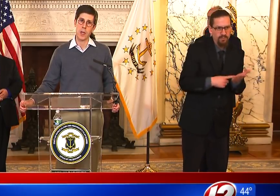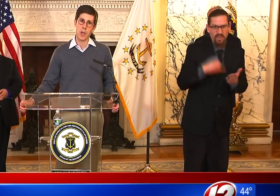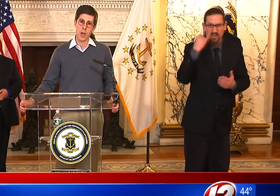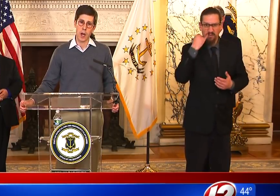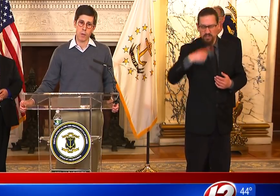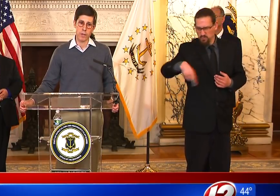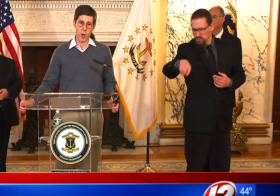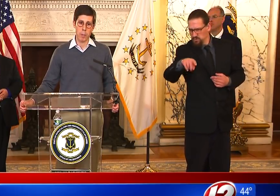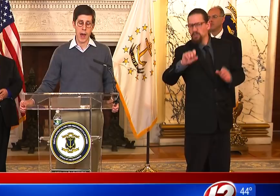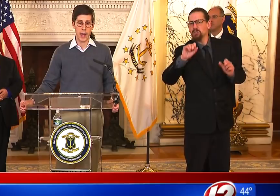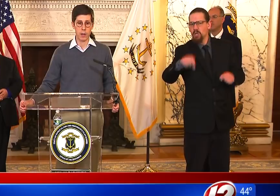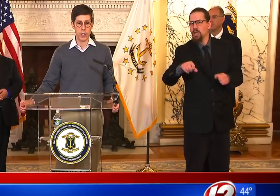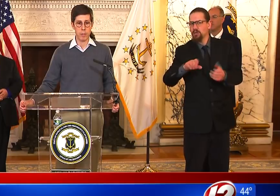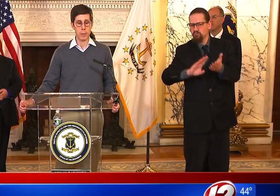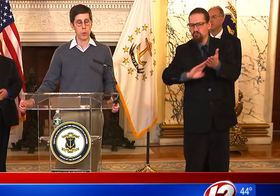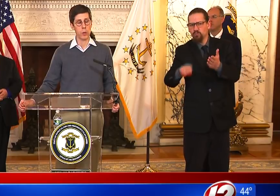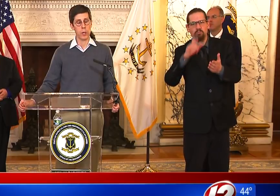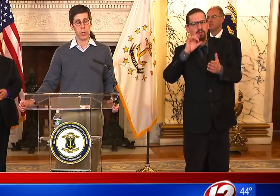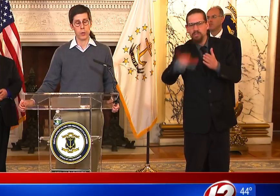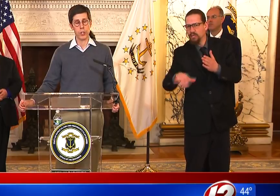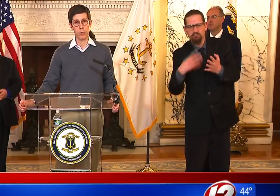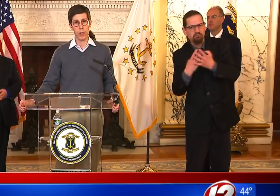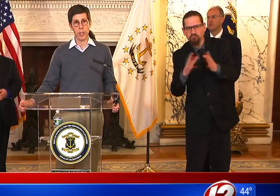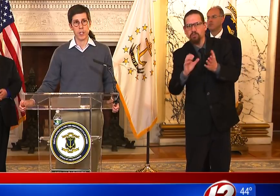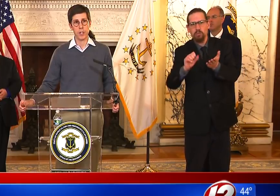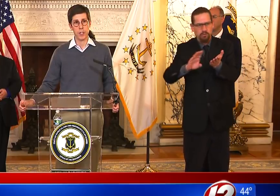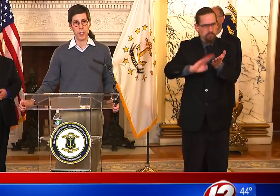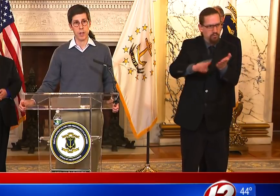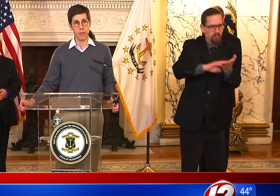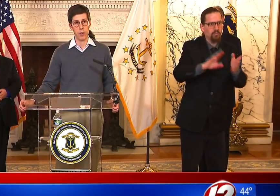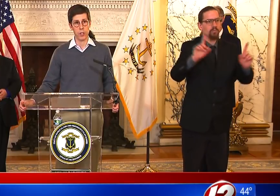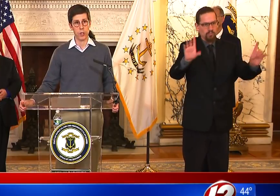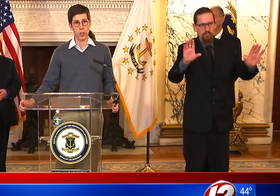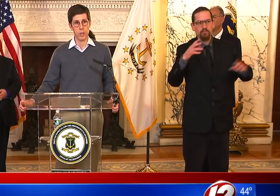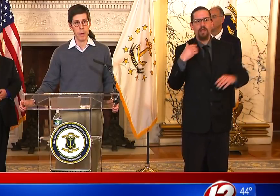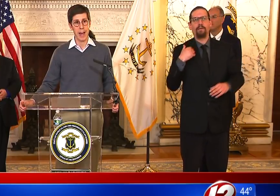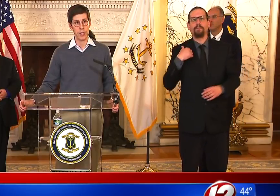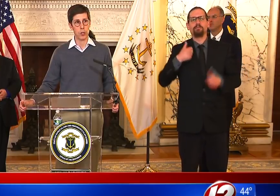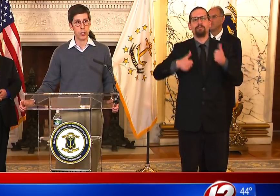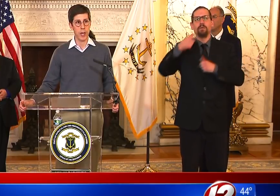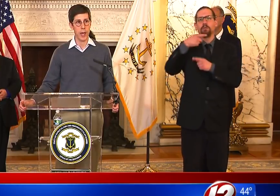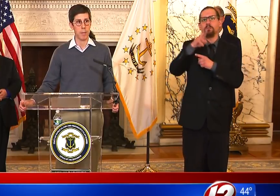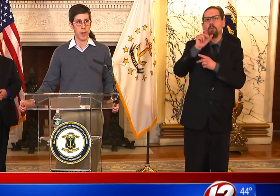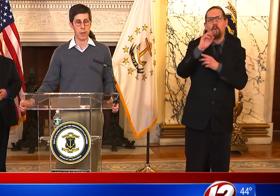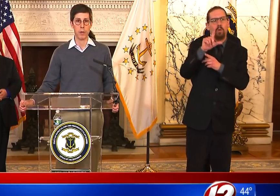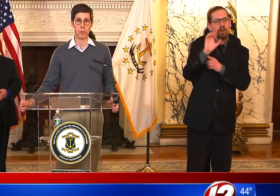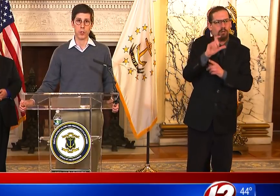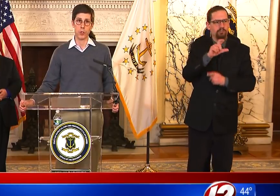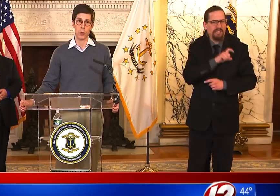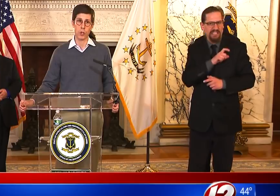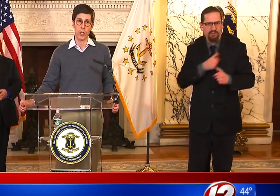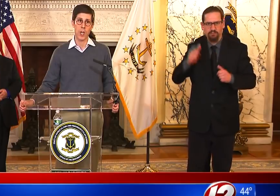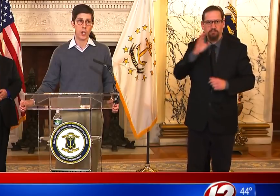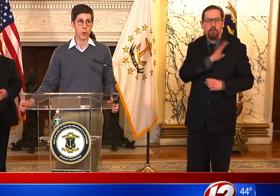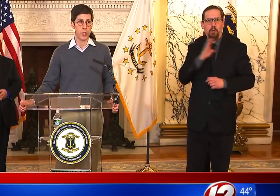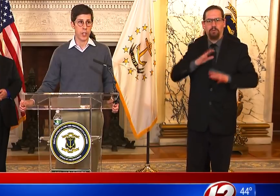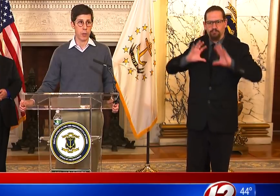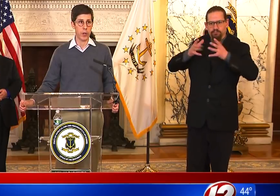RELEASE CAN BE RELEASED. WE ENABLE TECHNOLOGY TO MAKE SURE THE PAROLE BOARD CAN CONTINUE TO MEET.